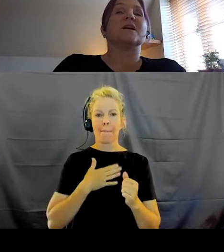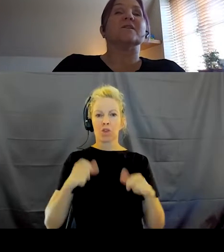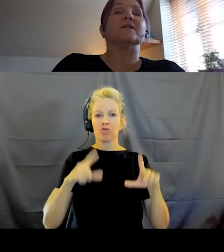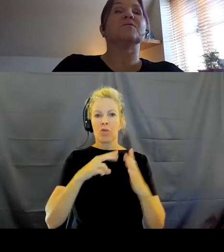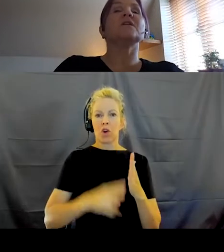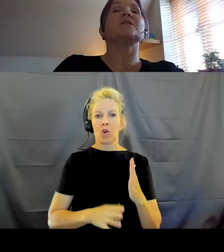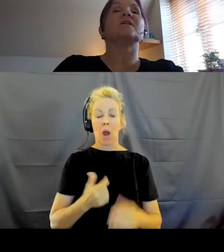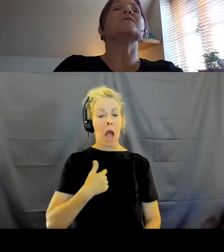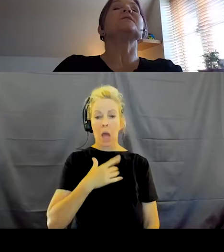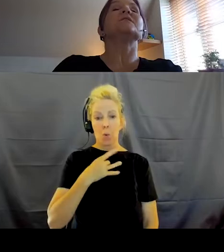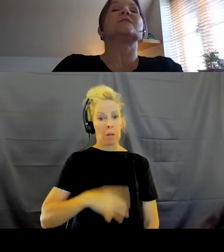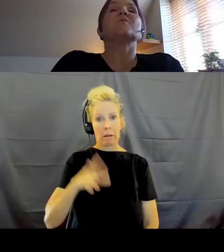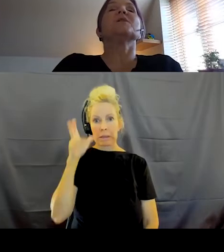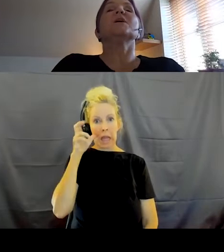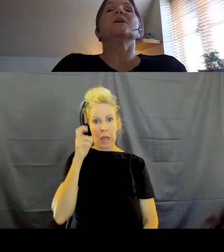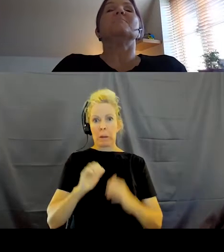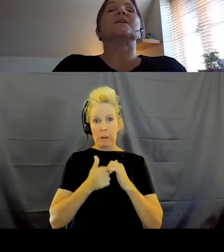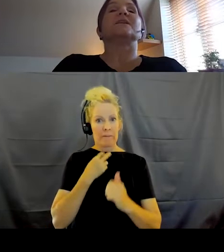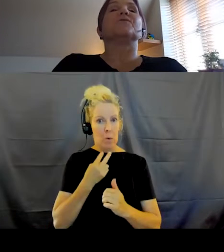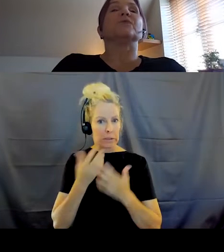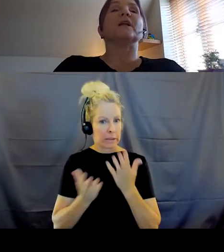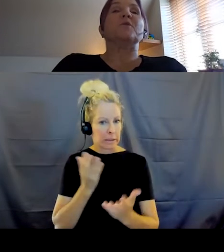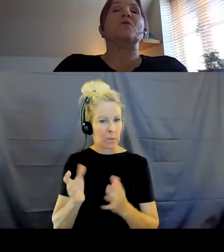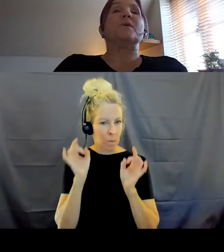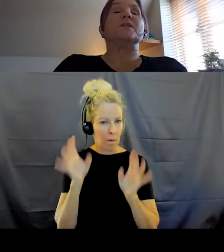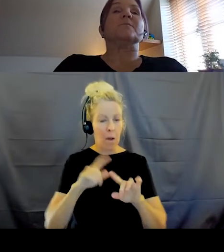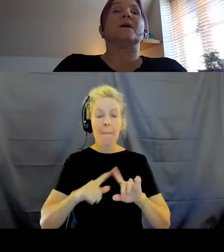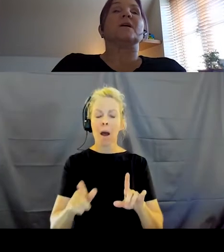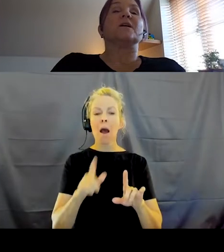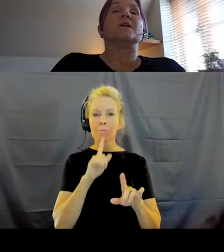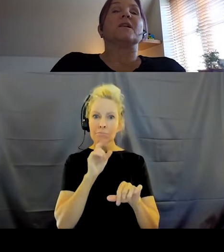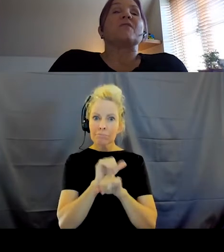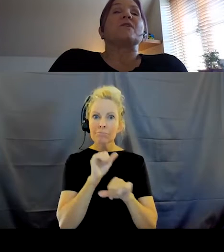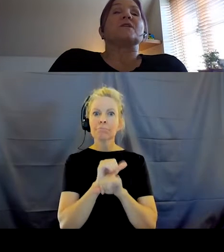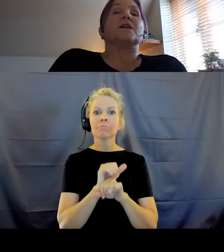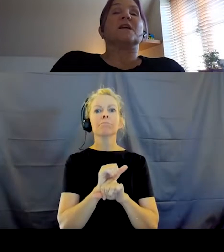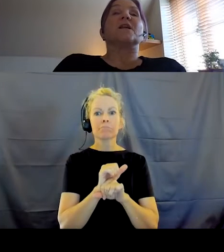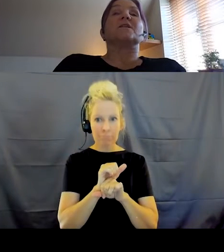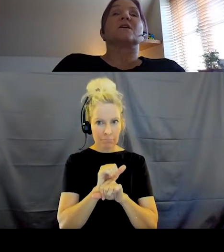sound of its voice, I don't. It's terrible. But it is really performance. The average English